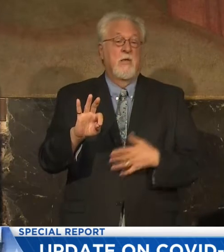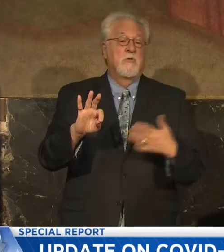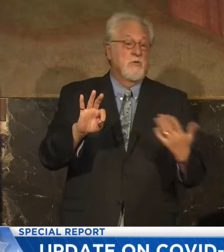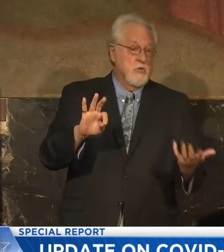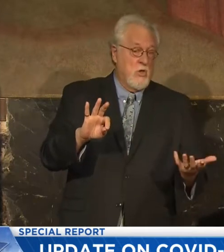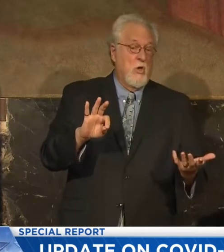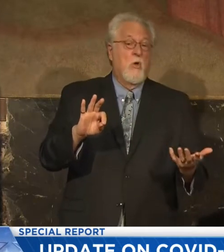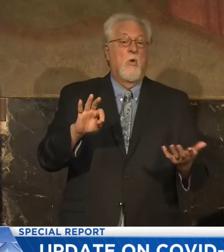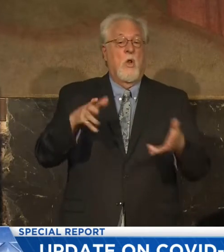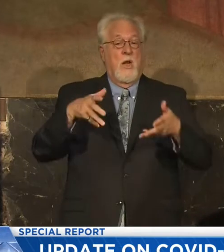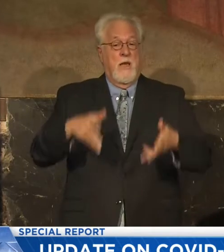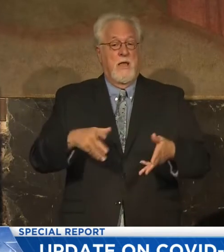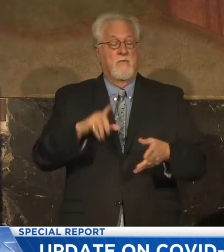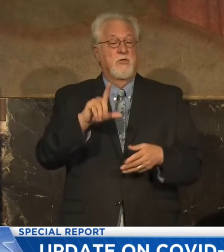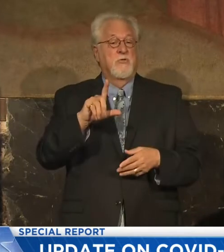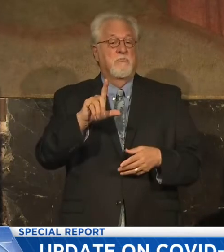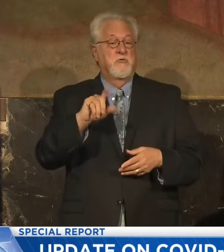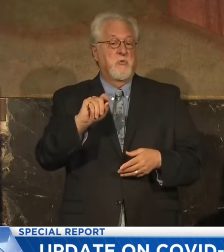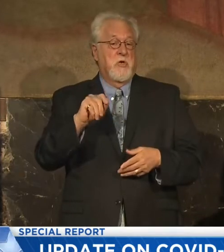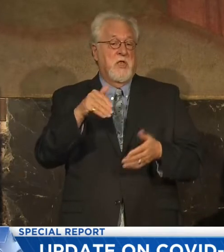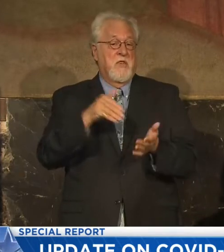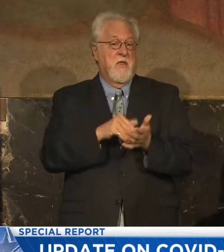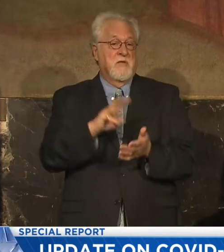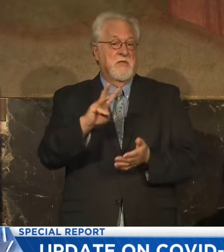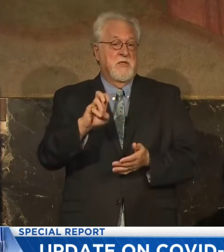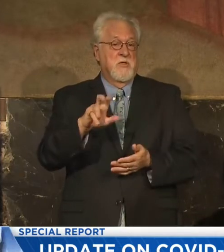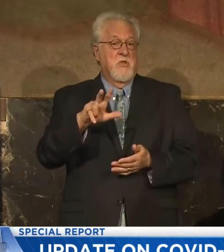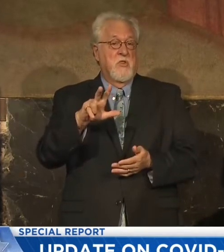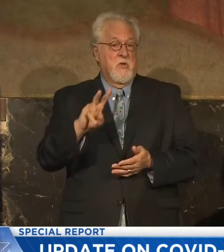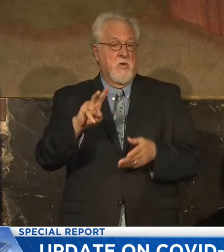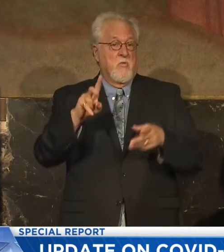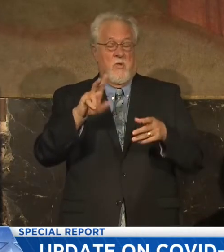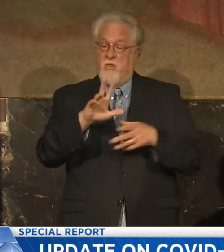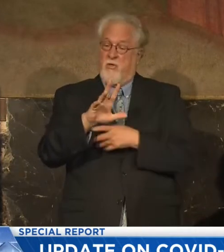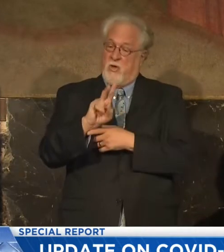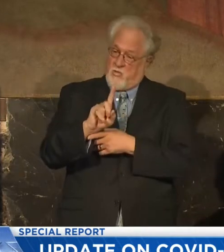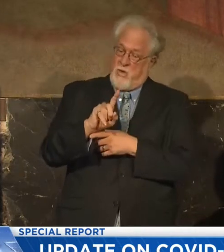AS OF TODAY AND THIS MONTH, WE